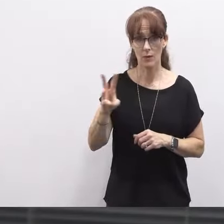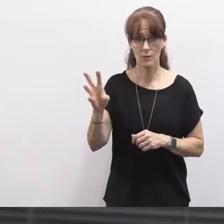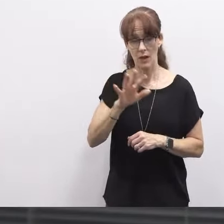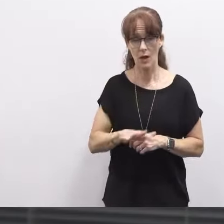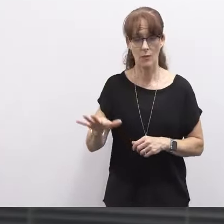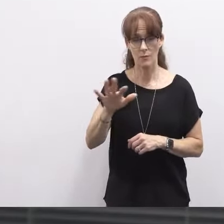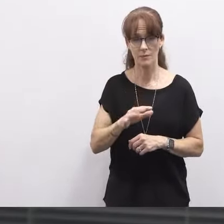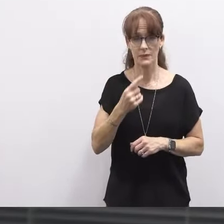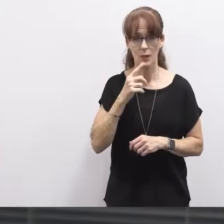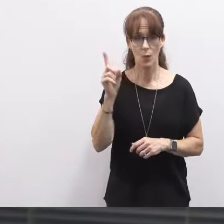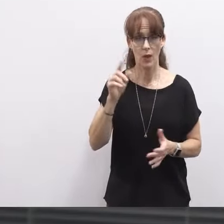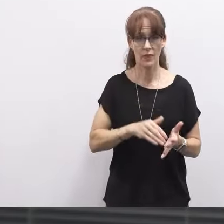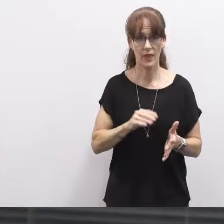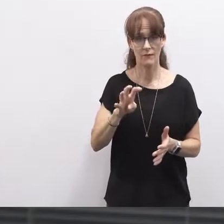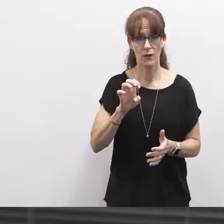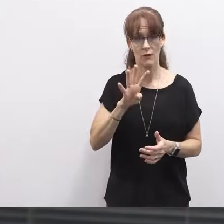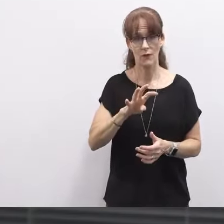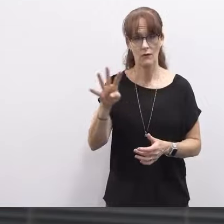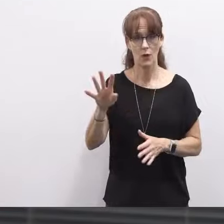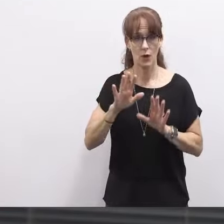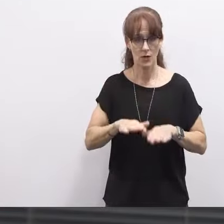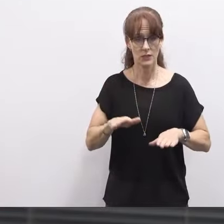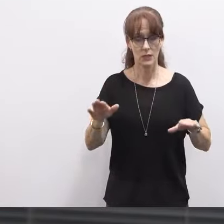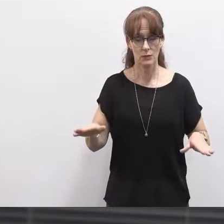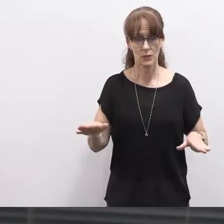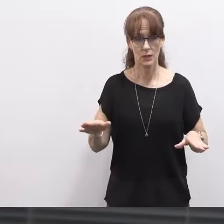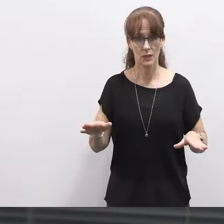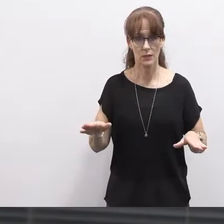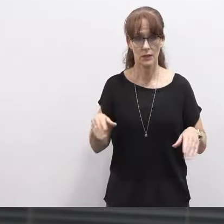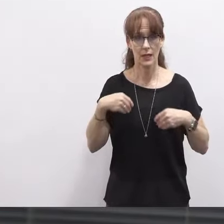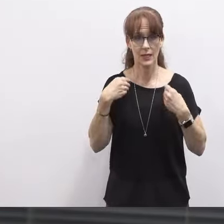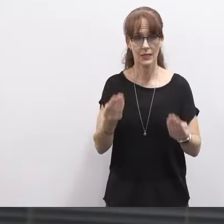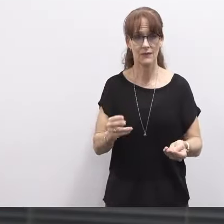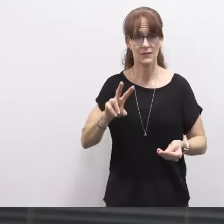show that 1,444 children were given a second shot,